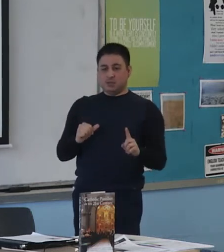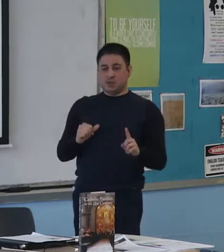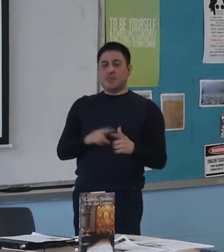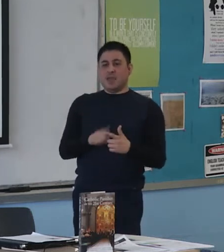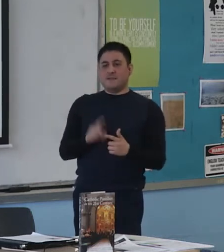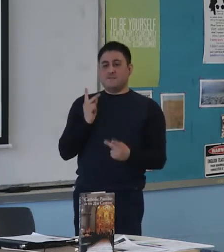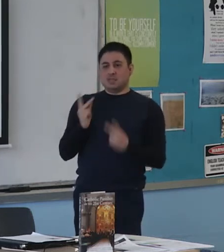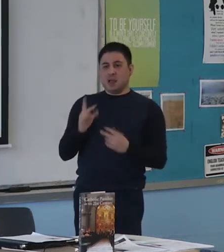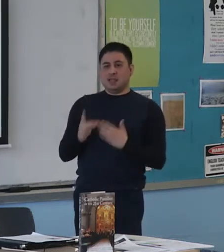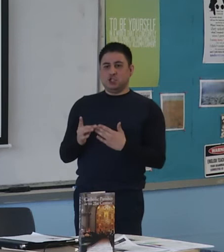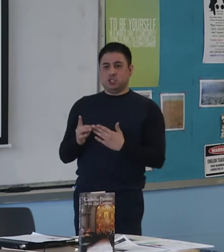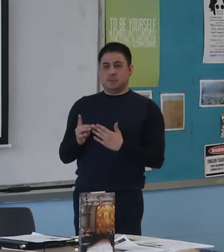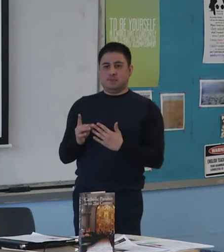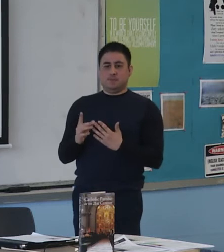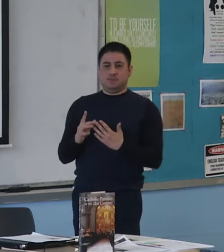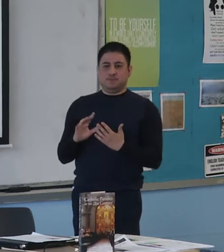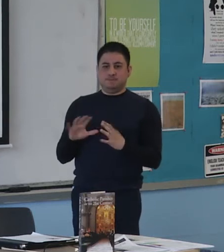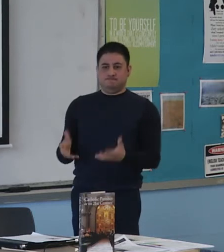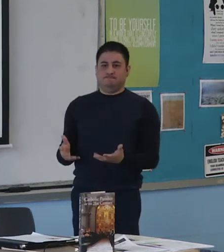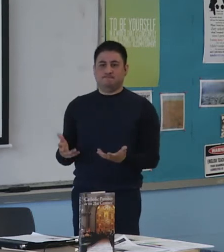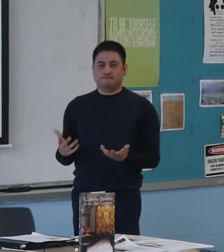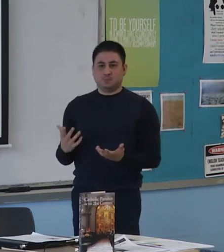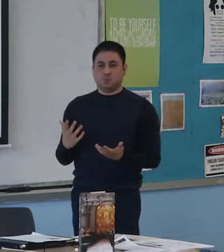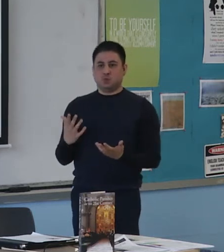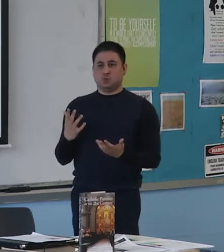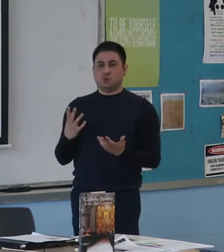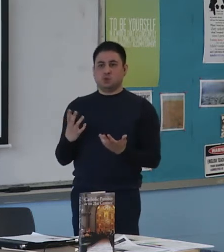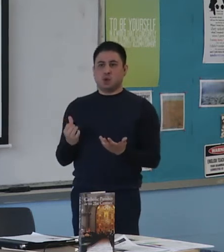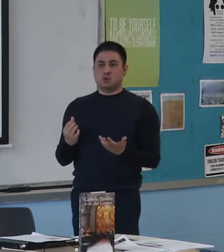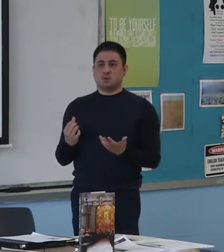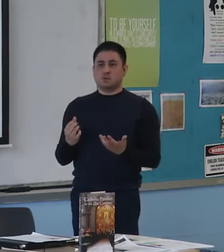leadership. You know, if Lector's